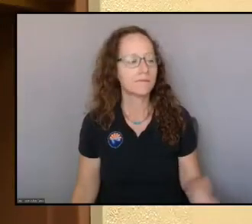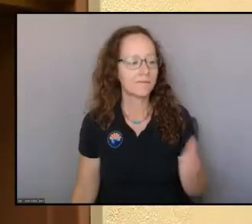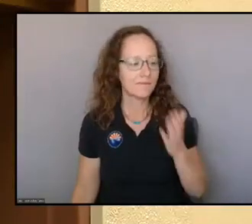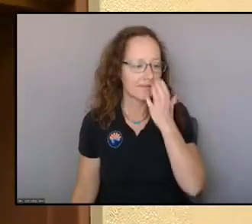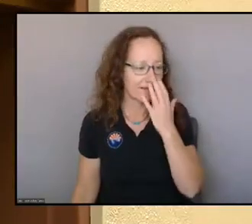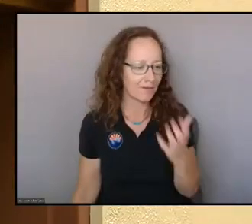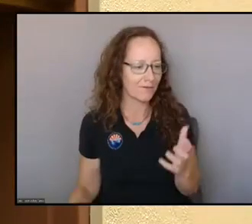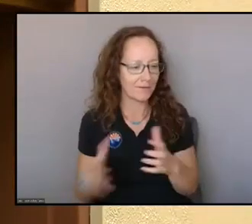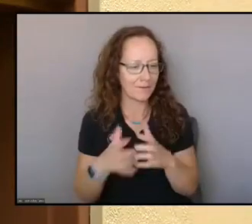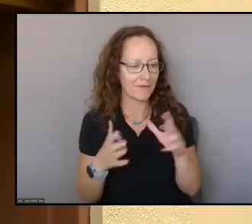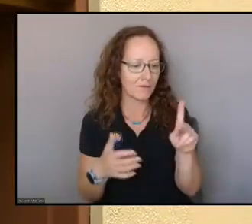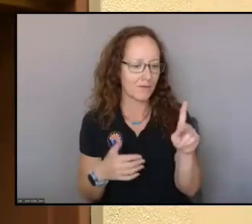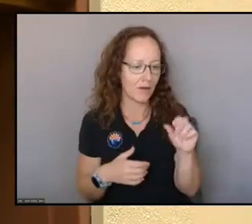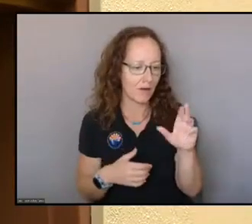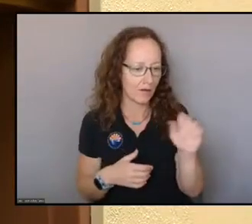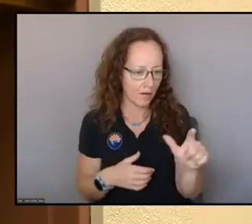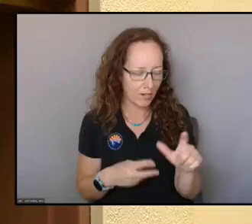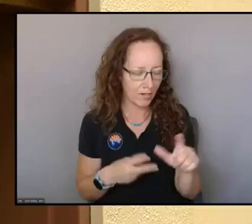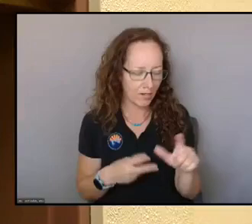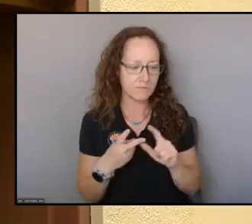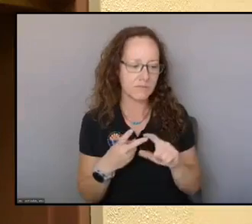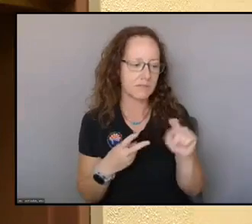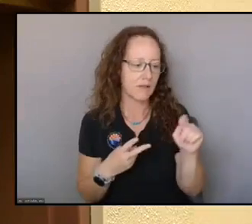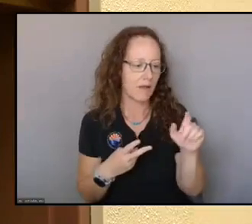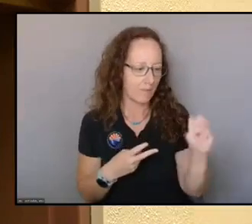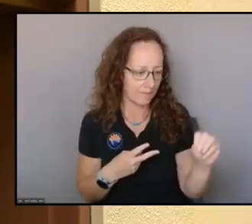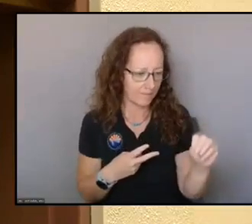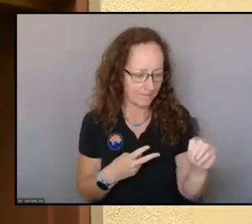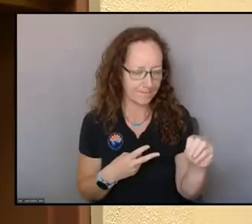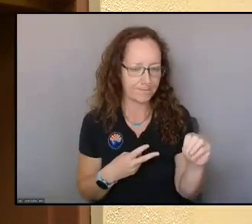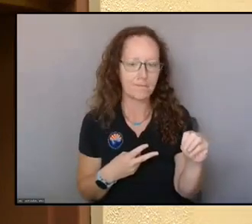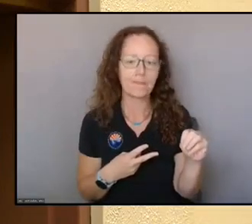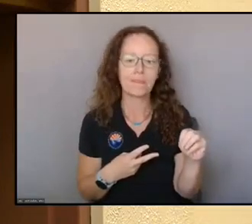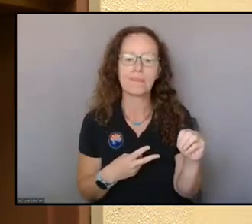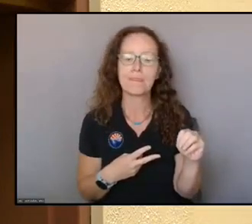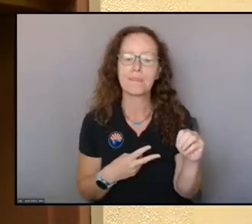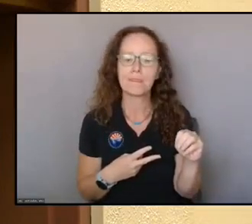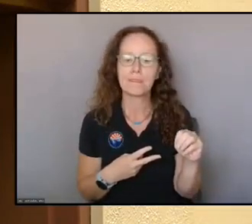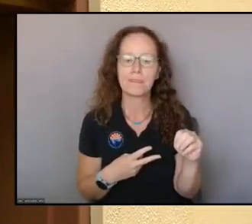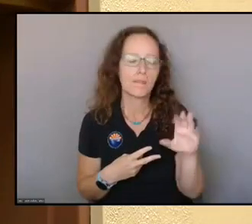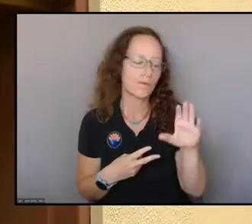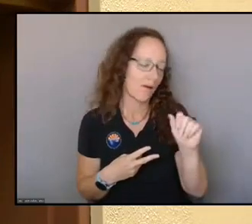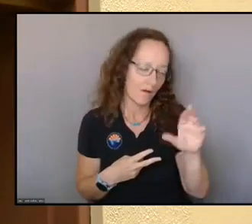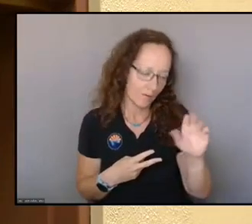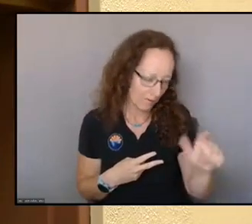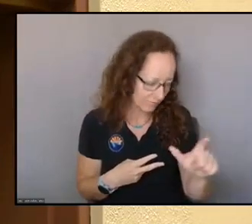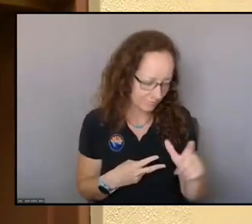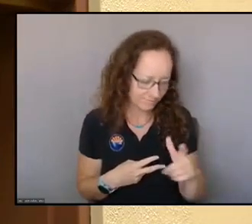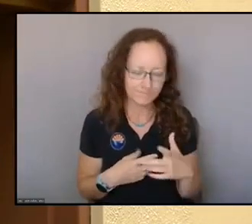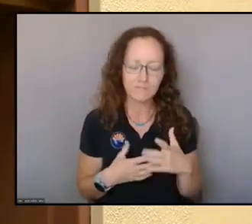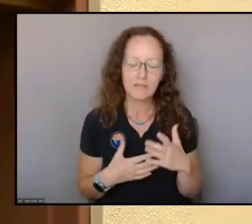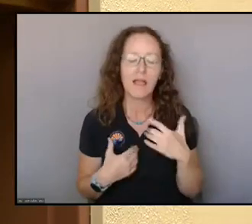I WILL ALSO BE LEAVING WITH SOUTHWEST TEAM 1. I'D LIKE TO JUST EXPRESS MY GRATITUDE FOR ALL OF THE